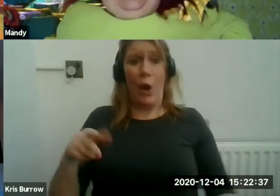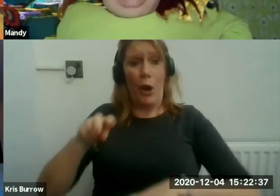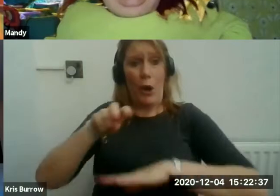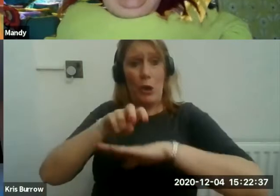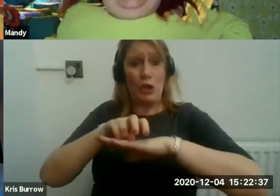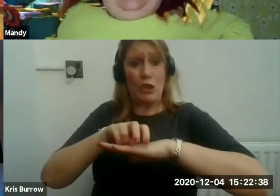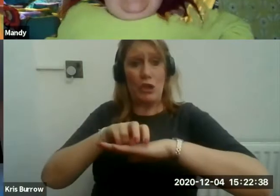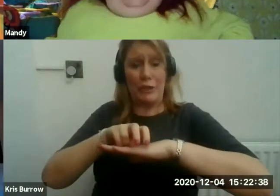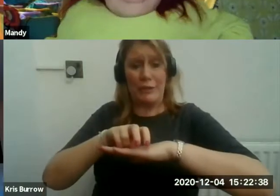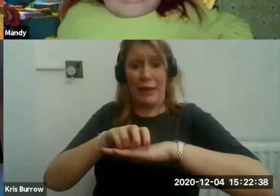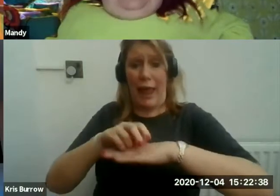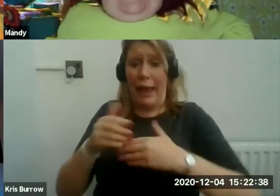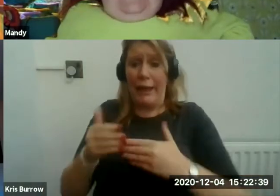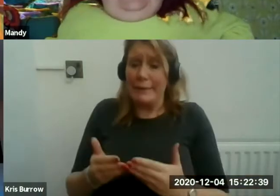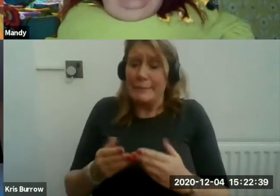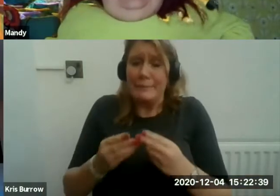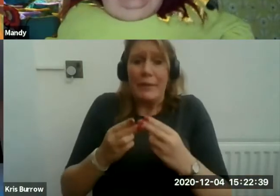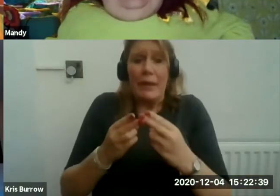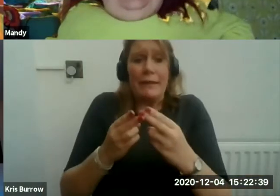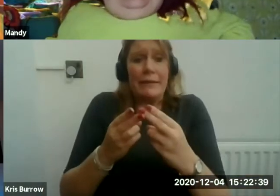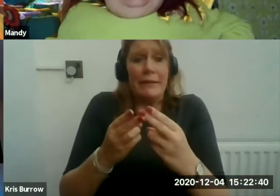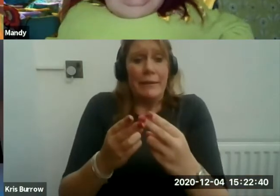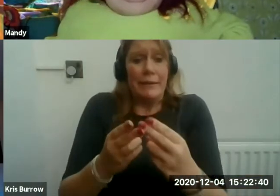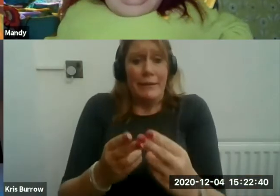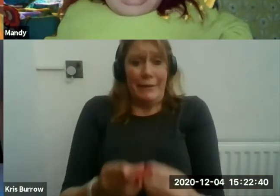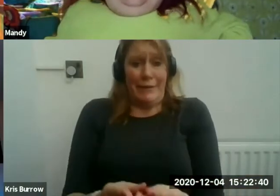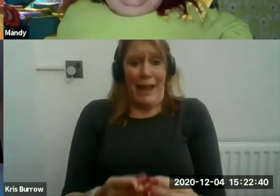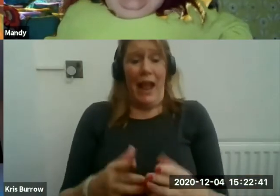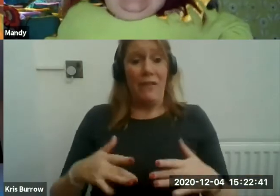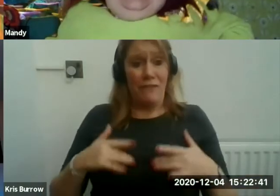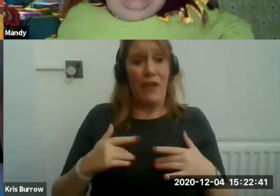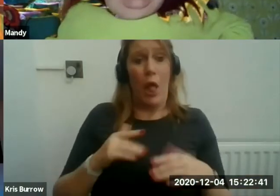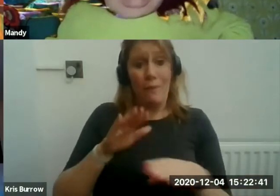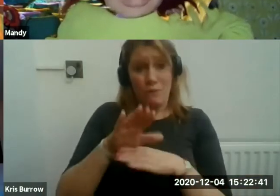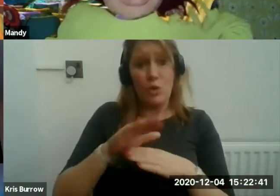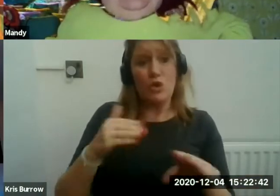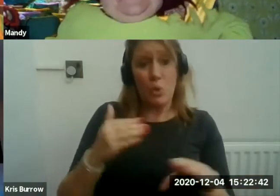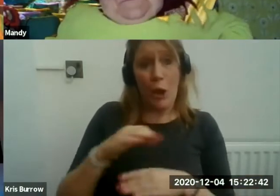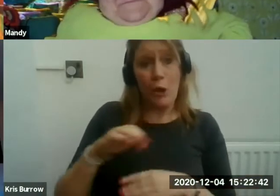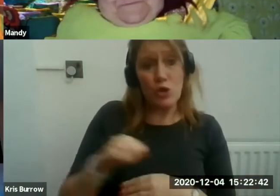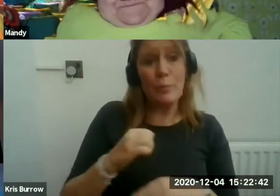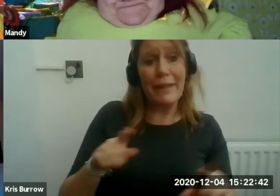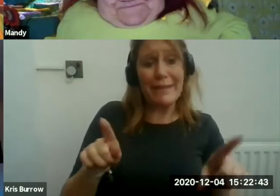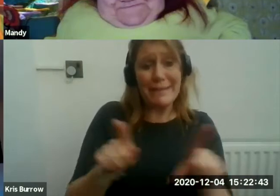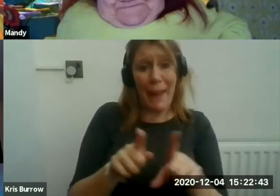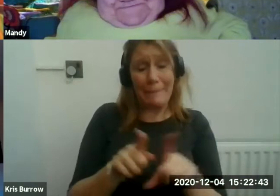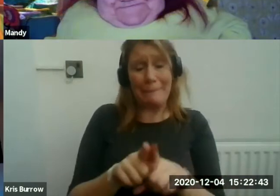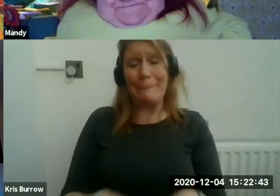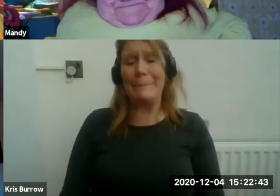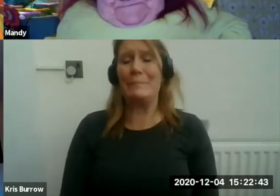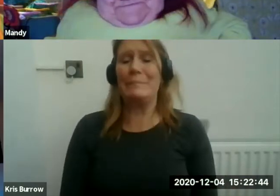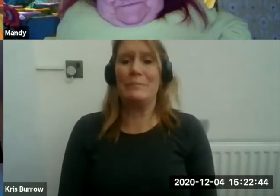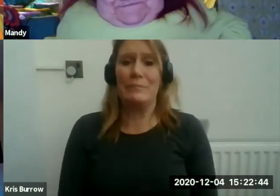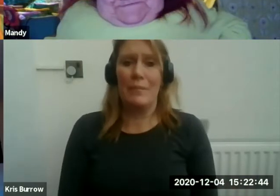that in on my rider on all future works. I wanted to say because I think a few